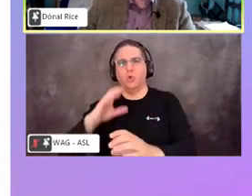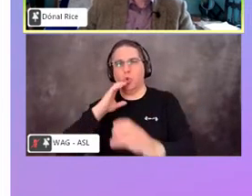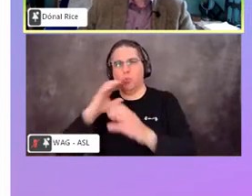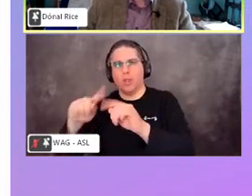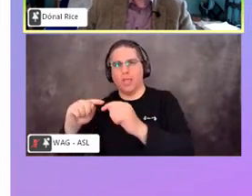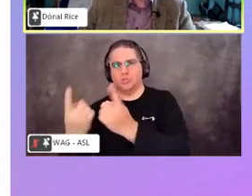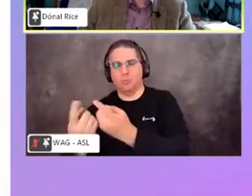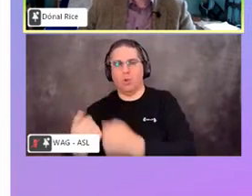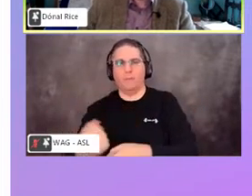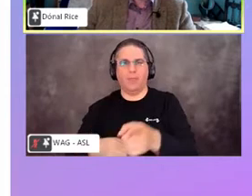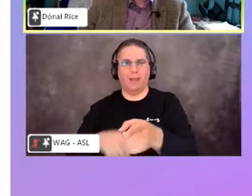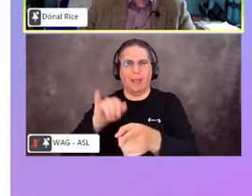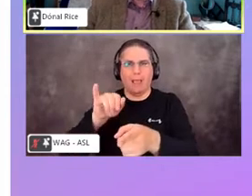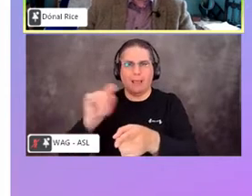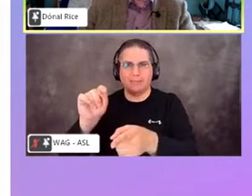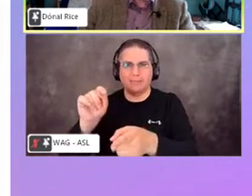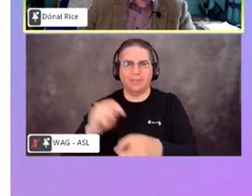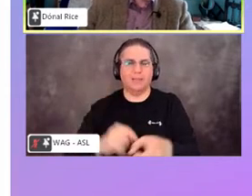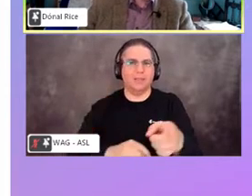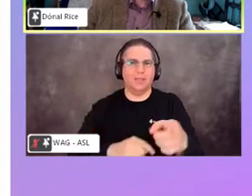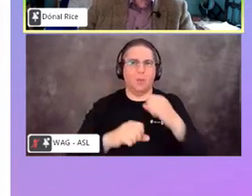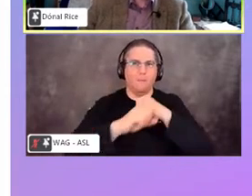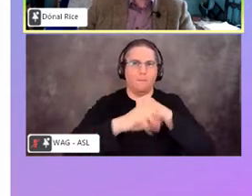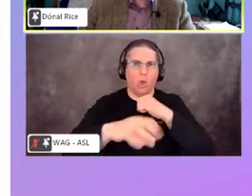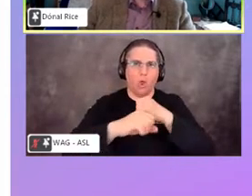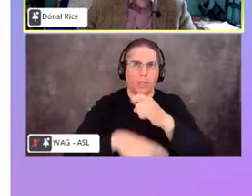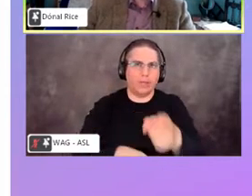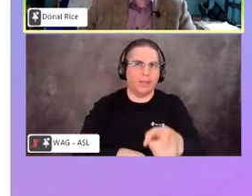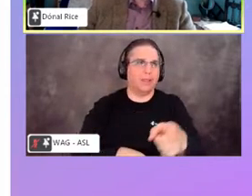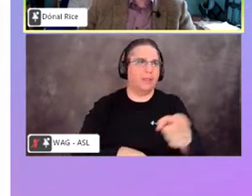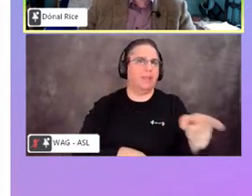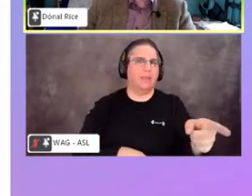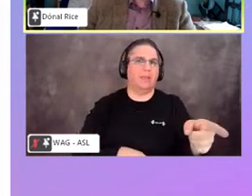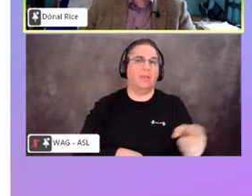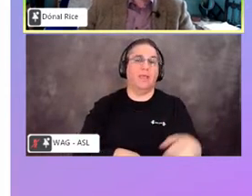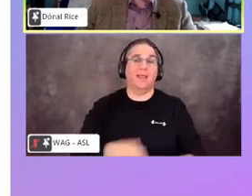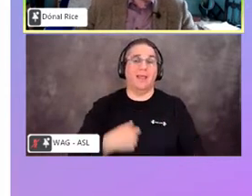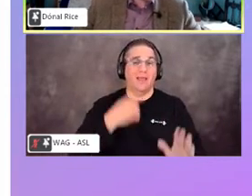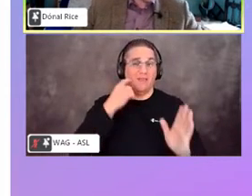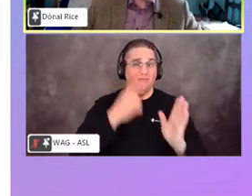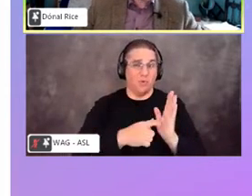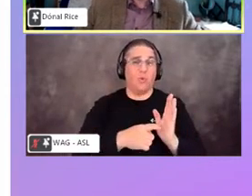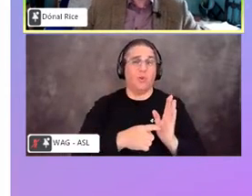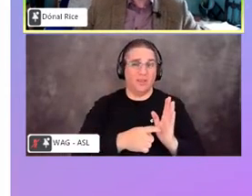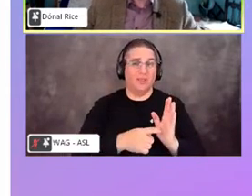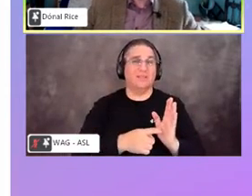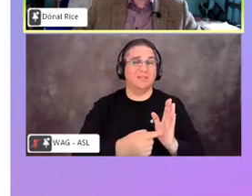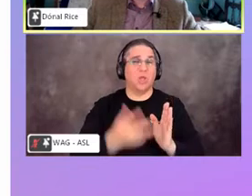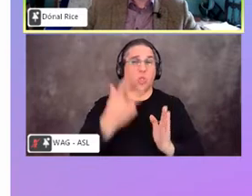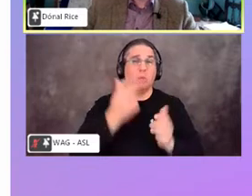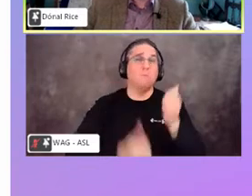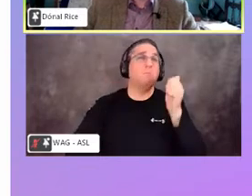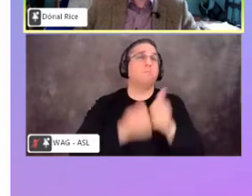not just the sole obligation or responsibility of one person. It spans across